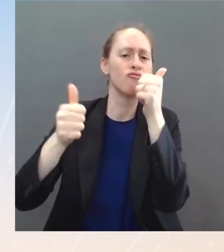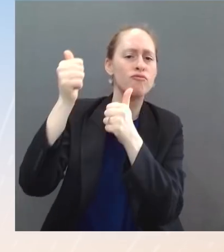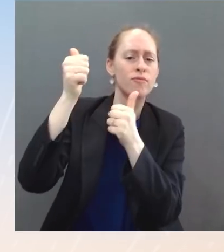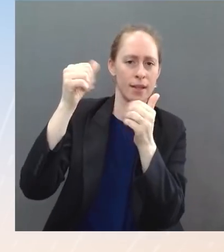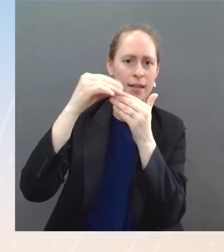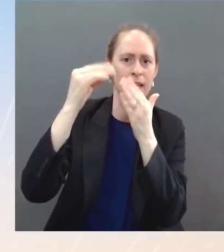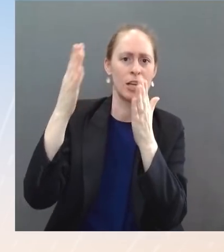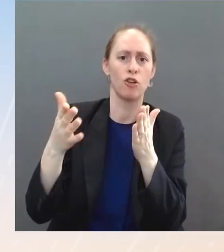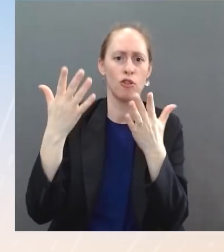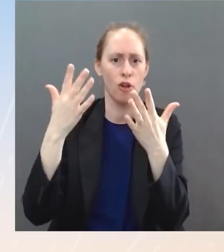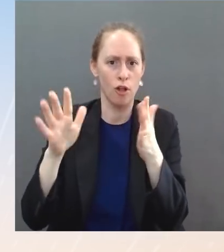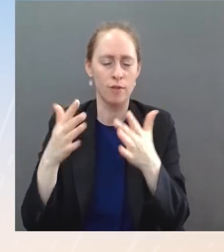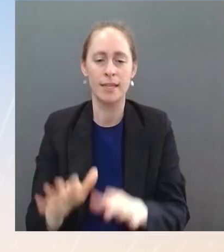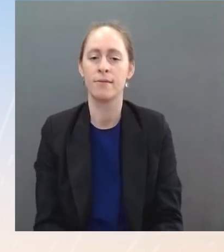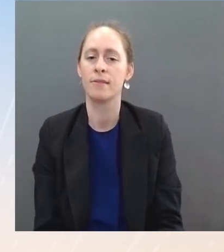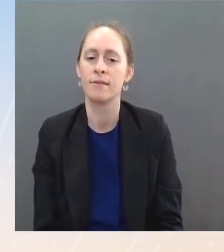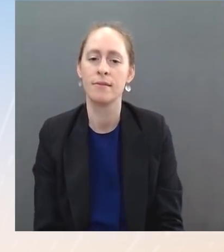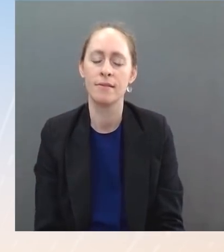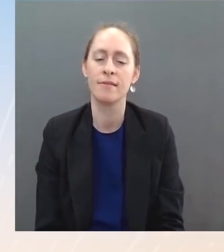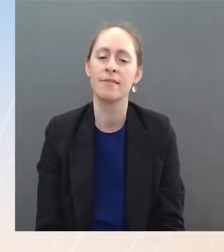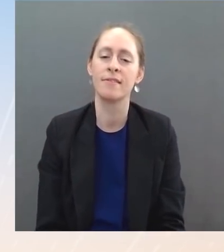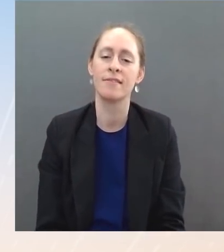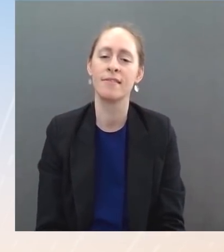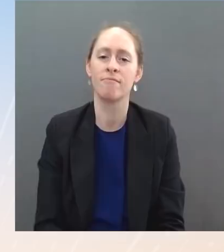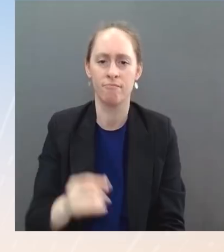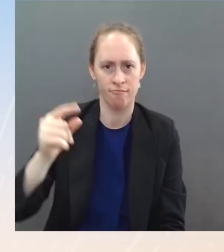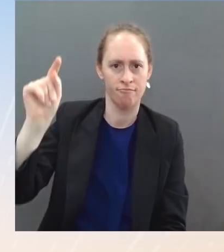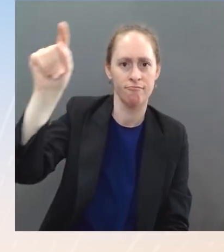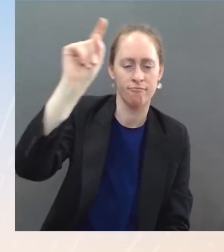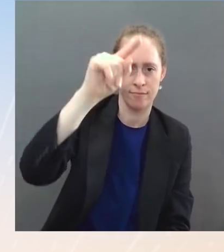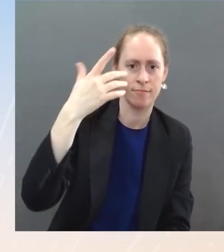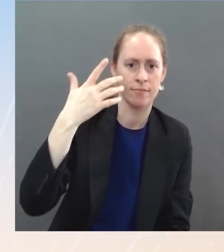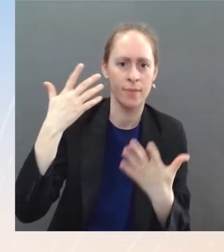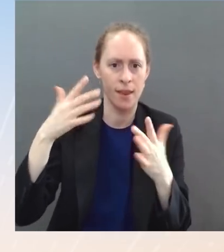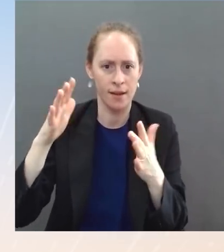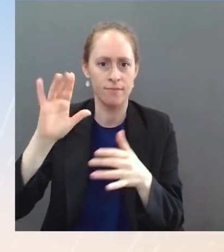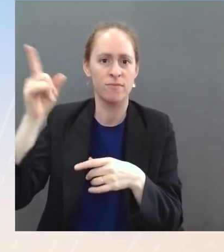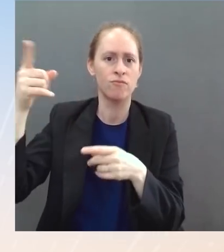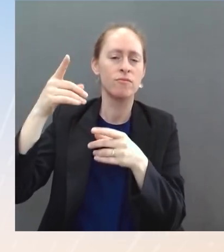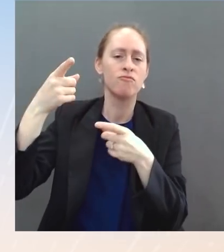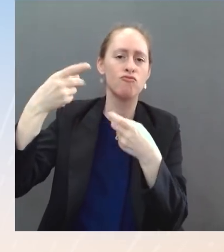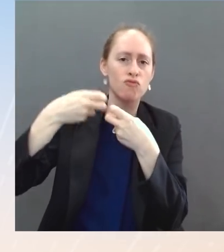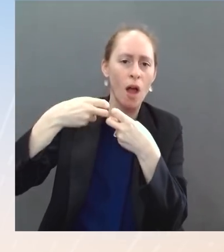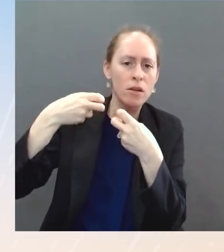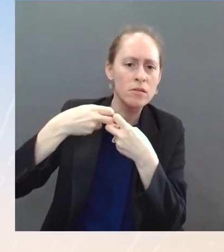on the full range of sanctions options, including sanctions options or pressure options that relate to energy.